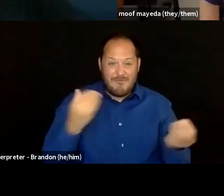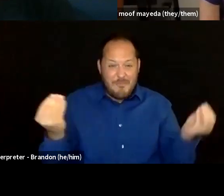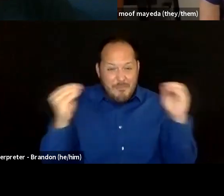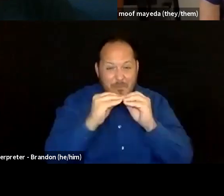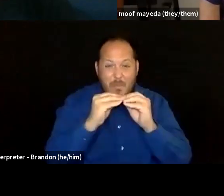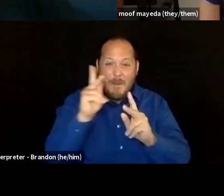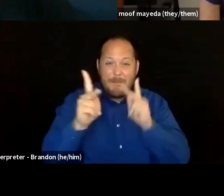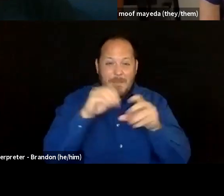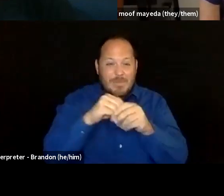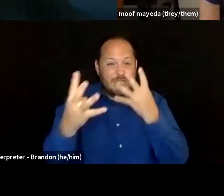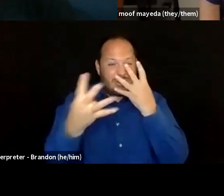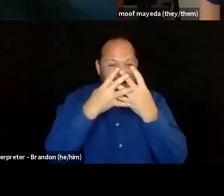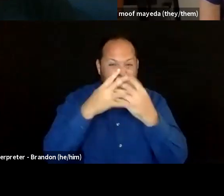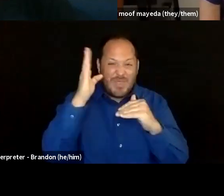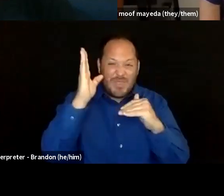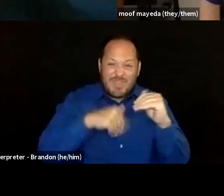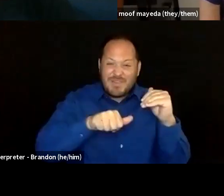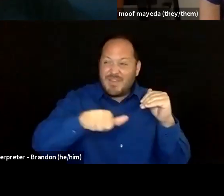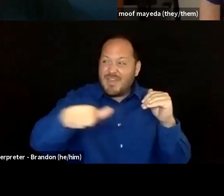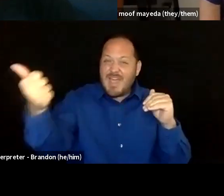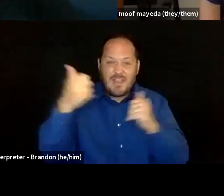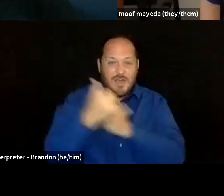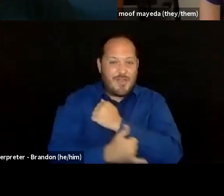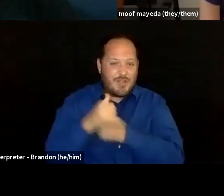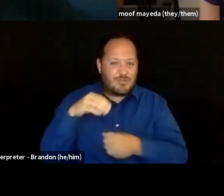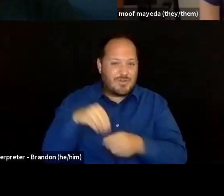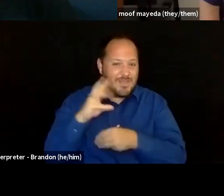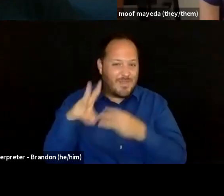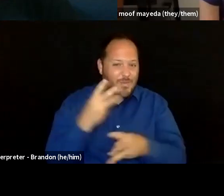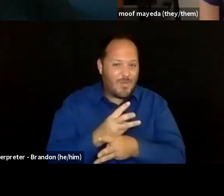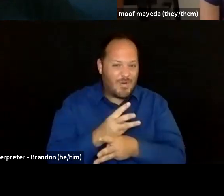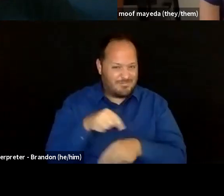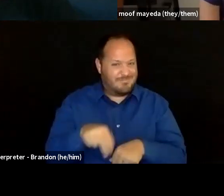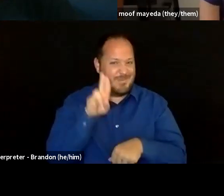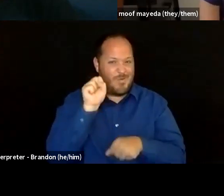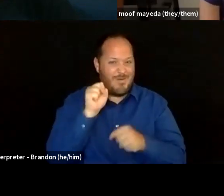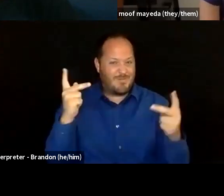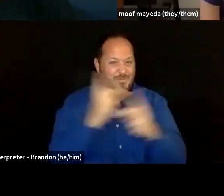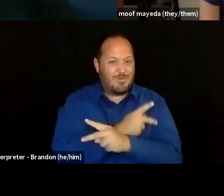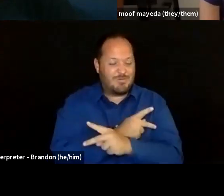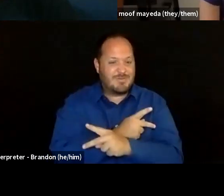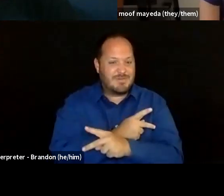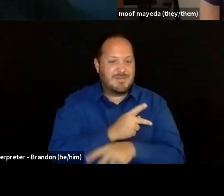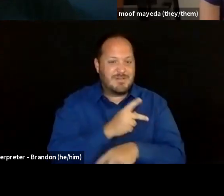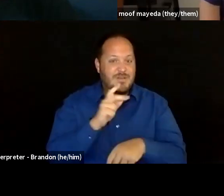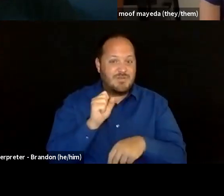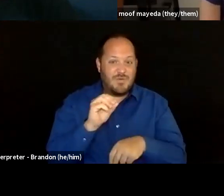exceptions, all the hurdles that we face as trans people. But you shouldn't have to have a job to have healthcare.